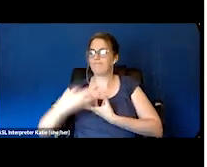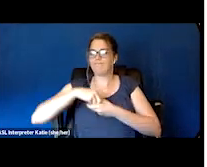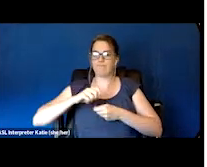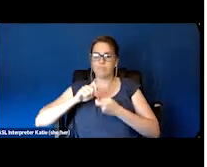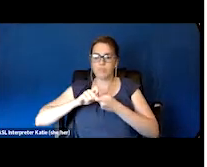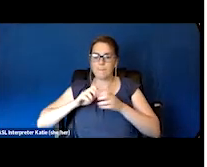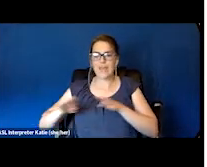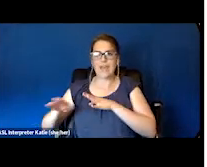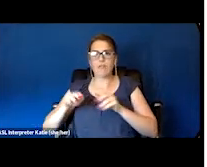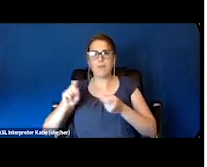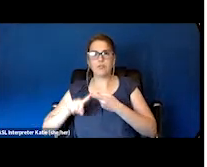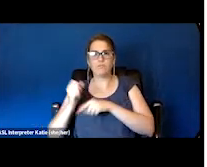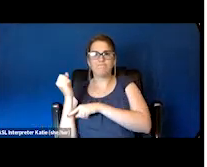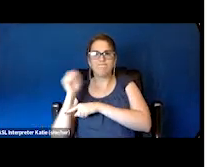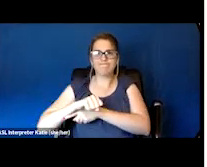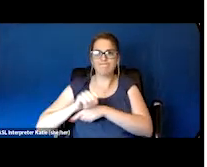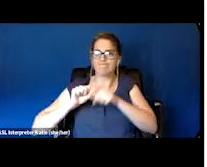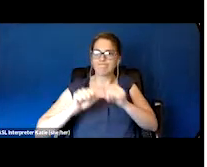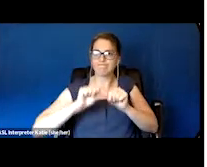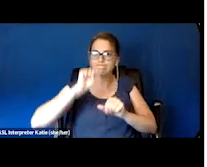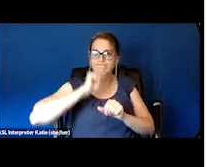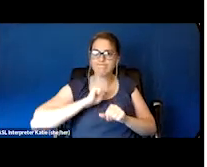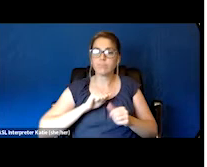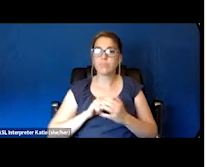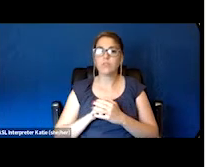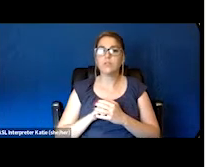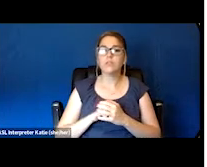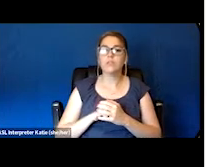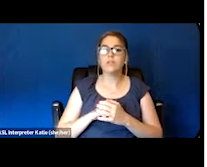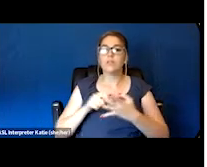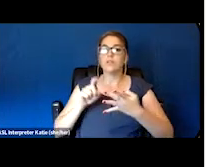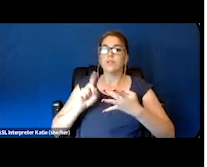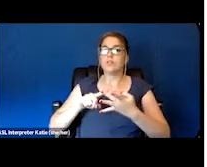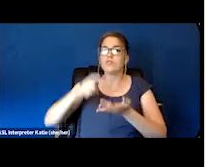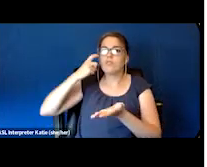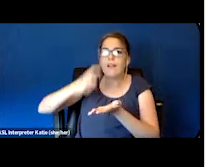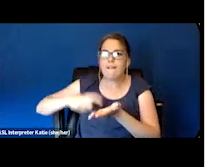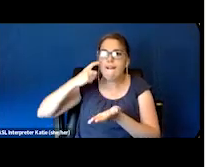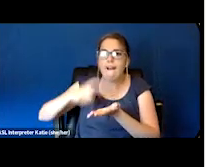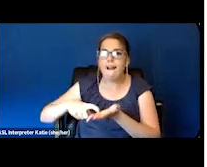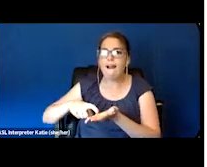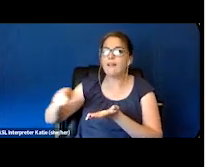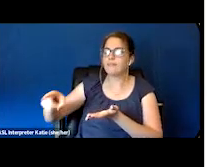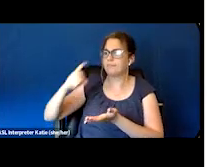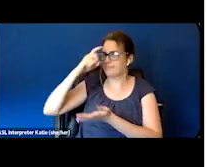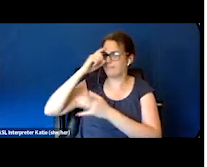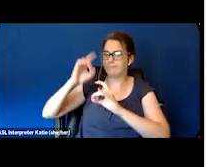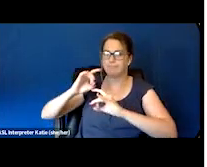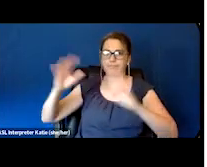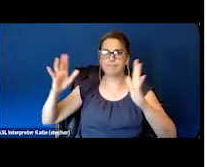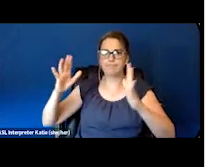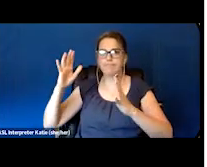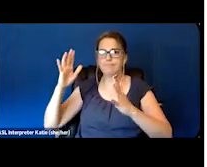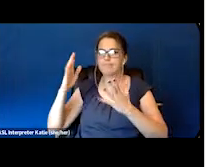We also wanna recognize the signs and symptoms of trauma in people we are working with. There are trauma screenings and assessments that can assist